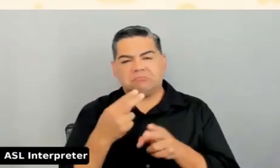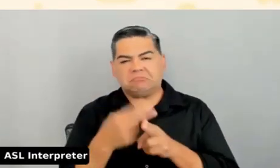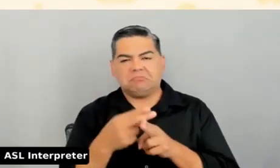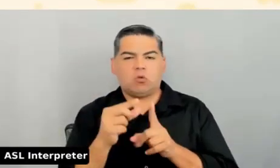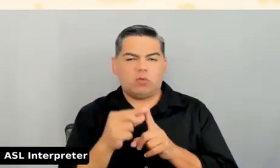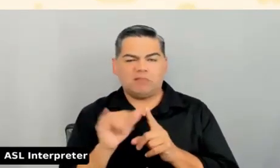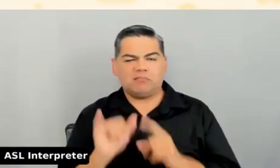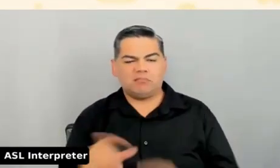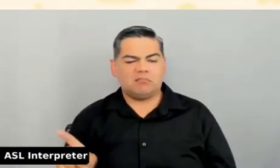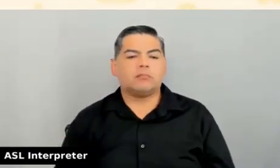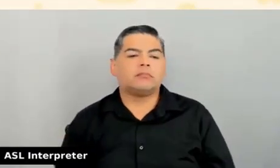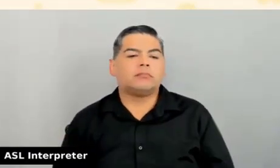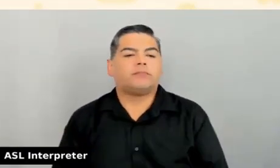The next one is misuse of Aria.